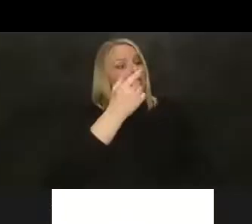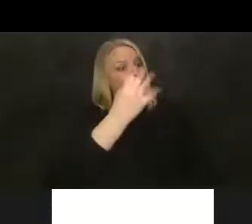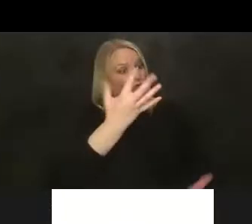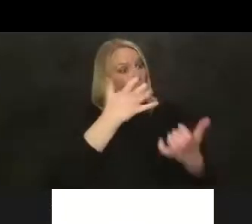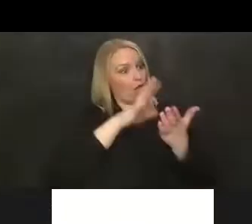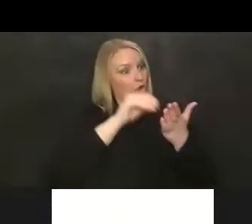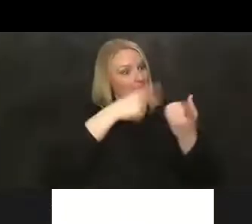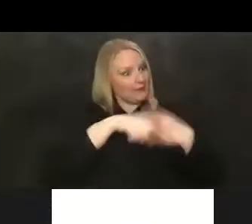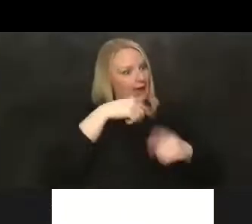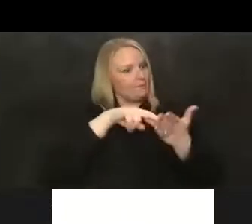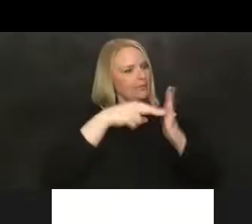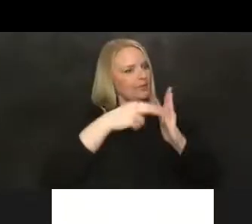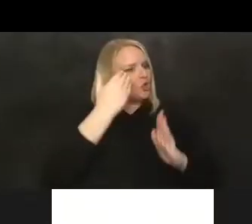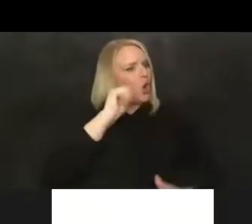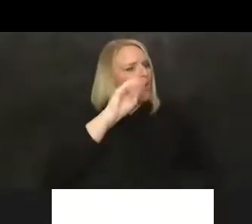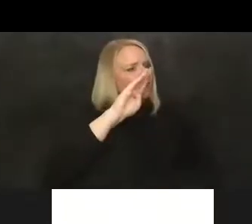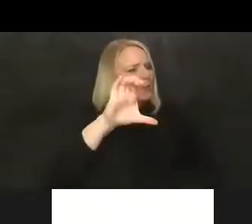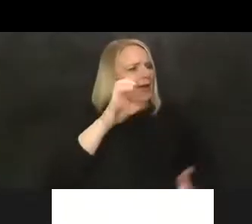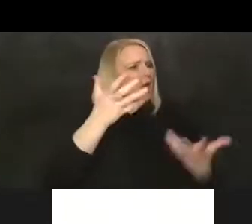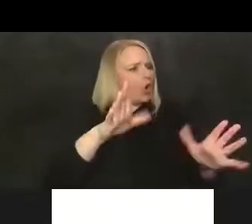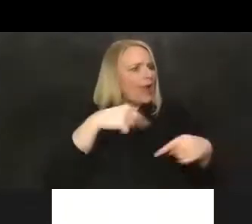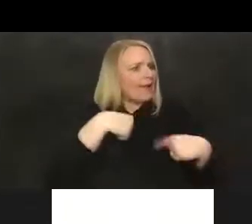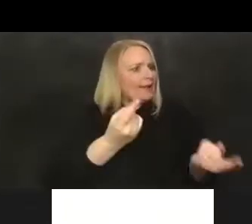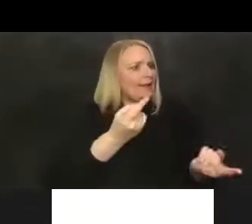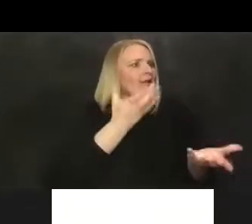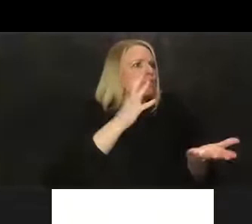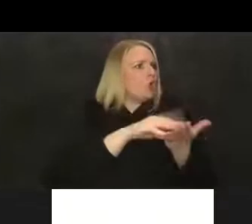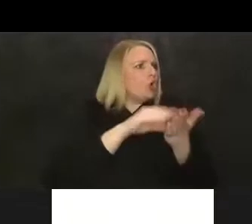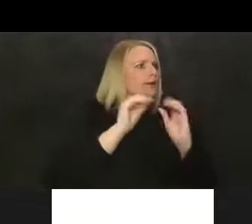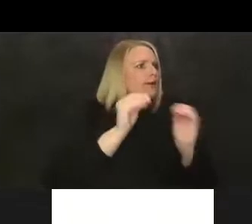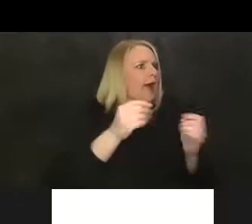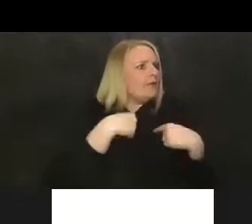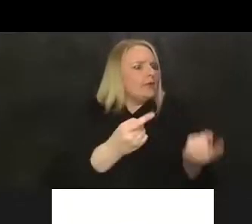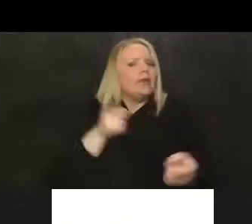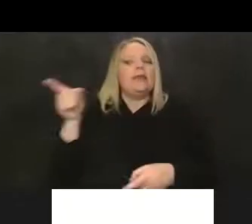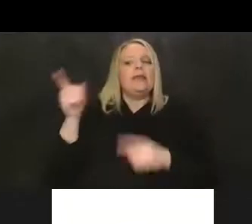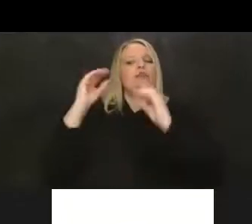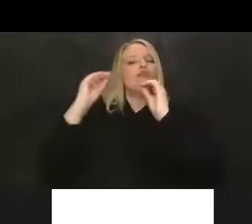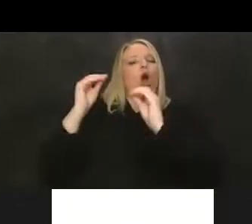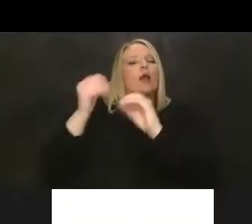least know the alphabet by now." and he had taught himself to sign because he fell in love with a